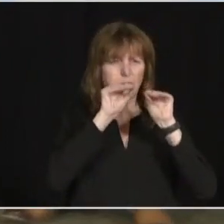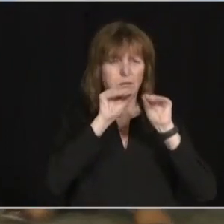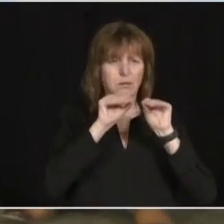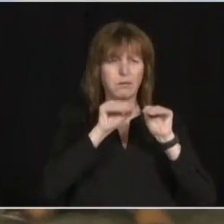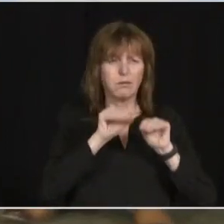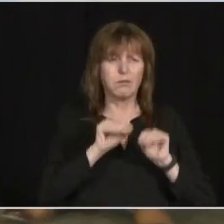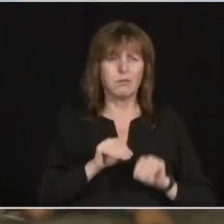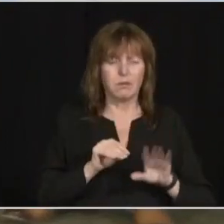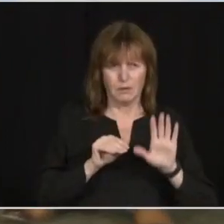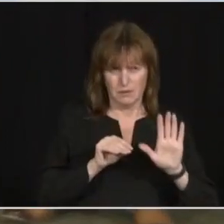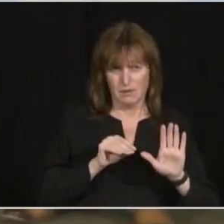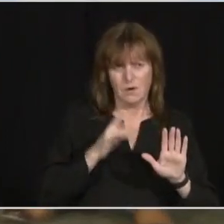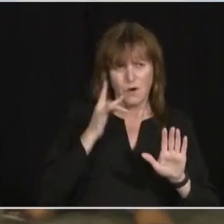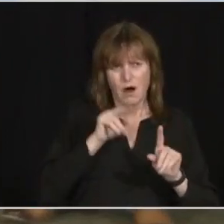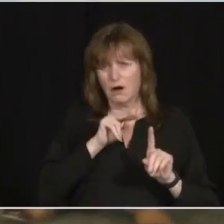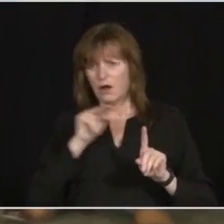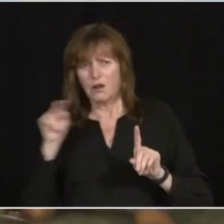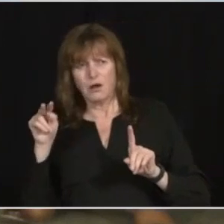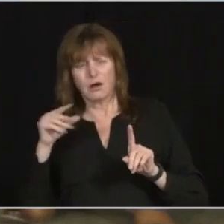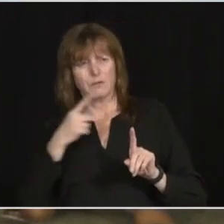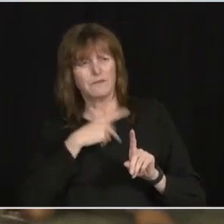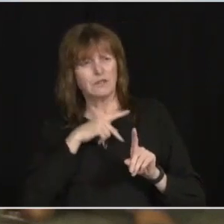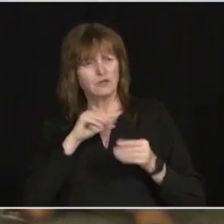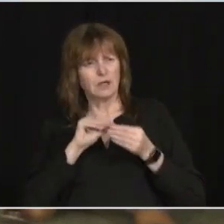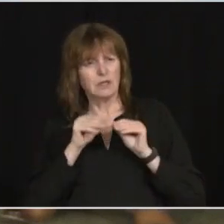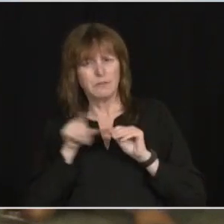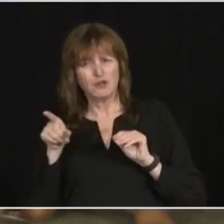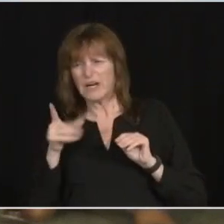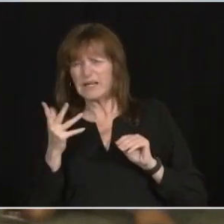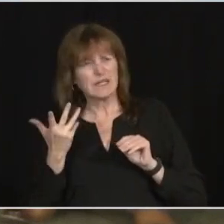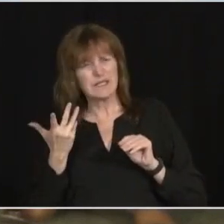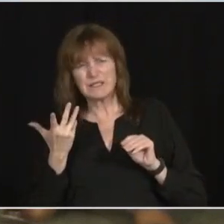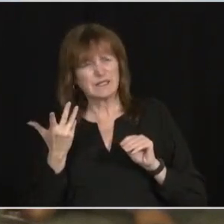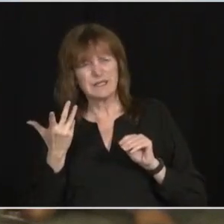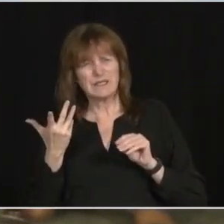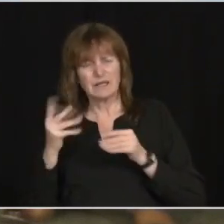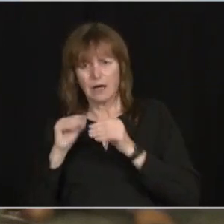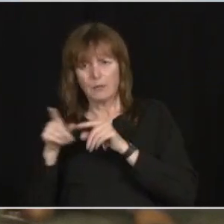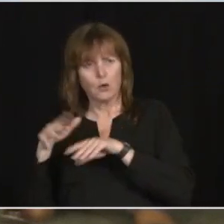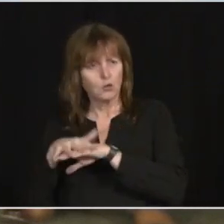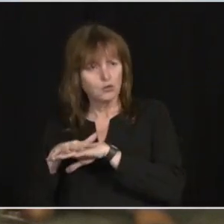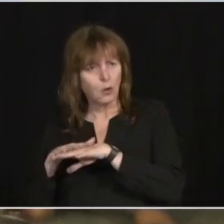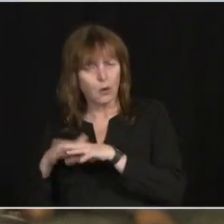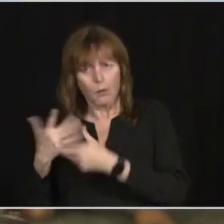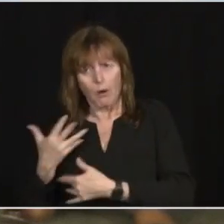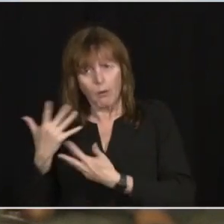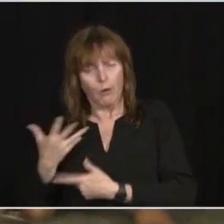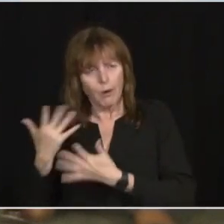clunky, which we know it's on the slow side. Apparently it's cumbersome for health units to input